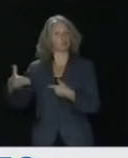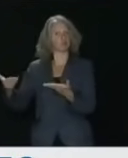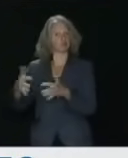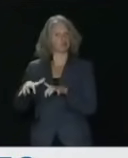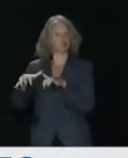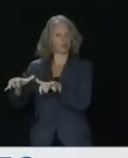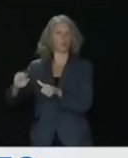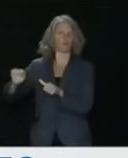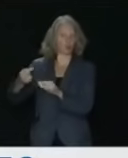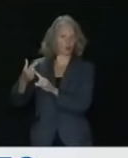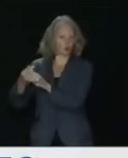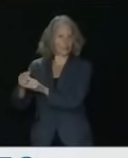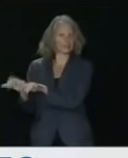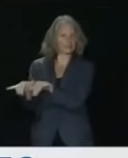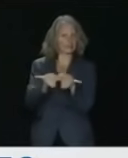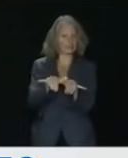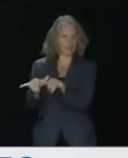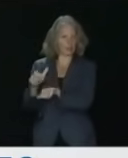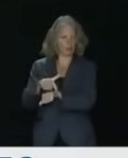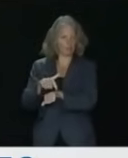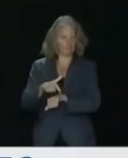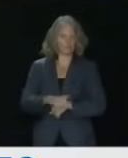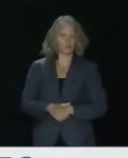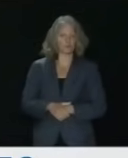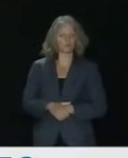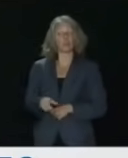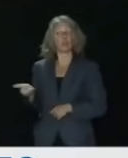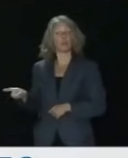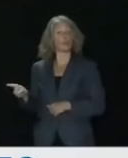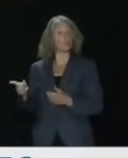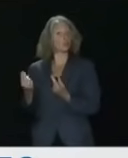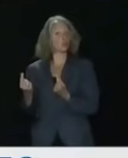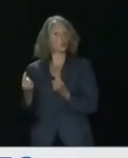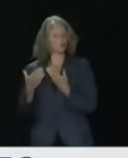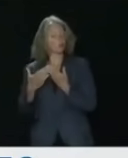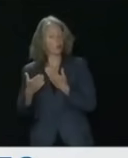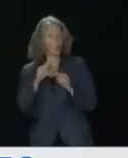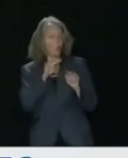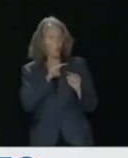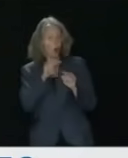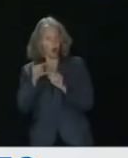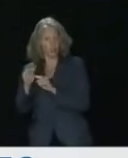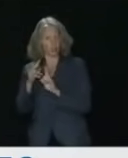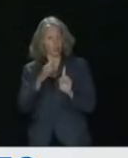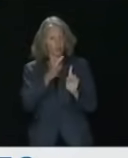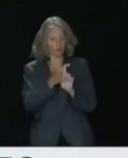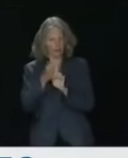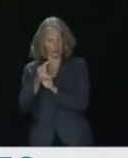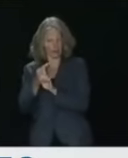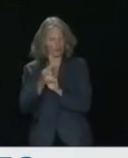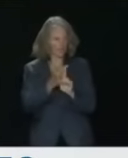THE SAME TIME AS THE FIRST DOSES ARE OFFERED TO ALL REMAINING ELIGIBILITY POPULATIONS.